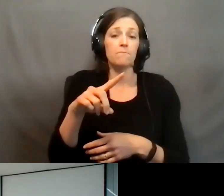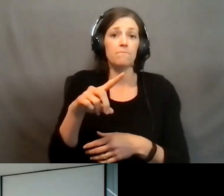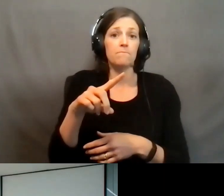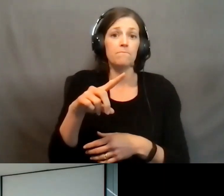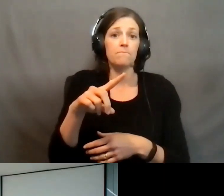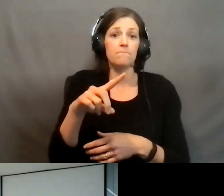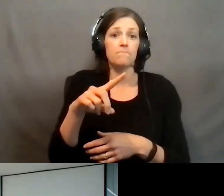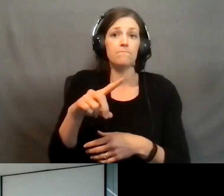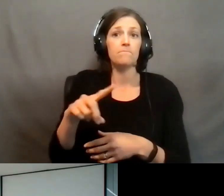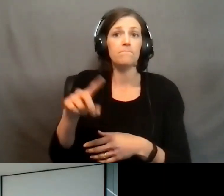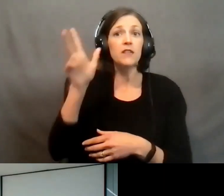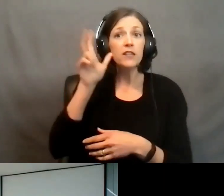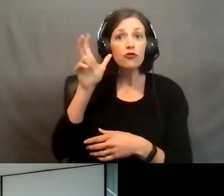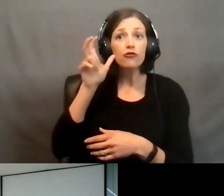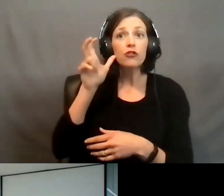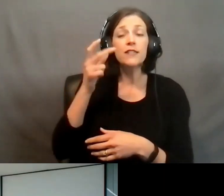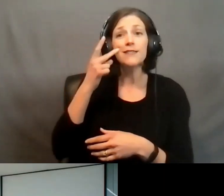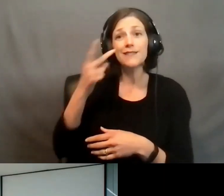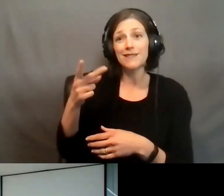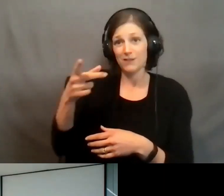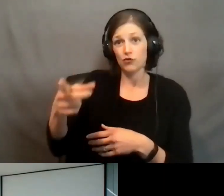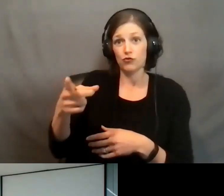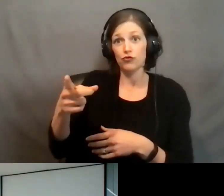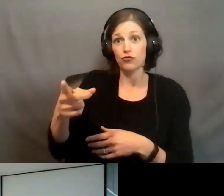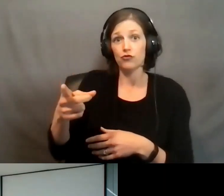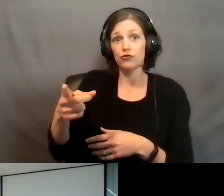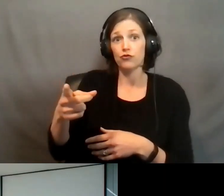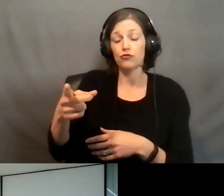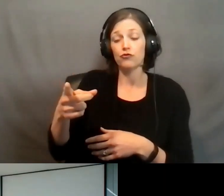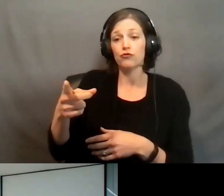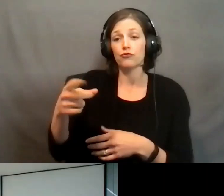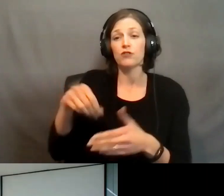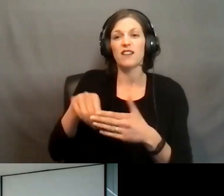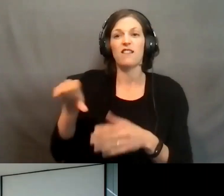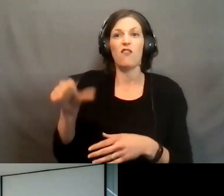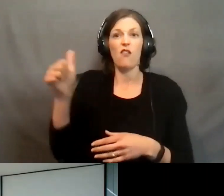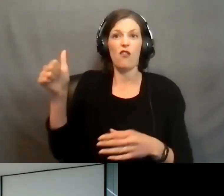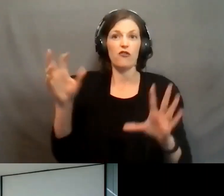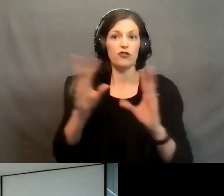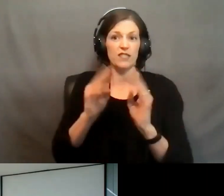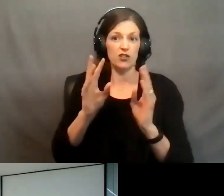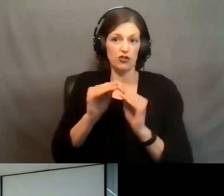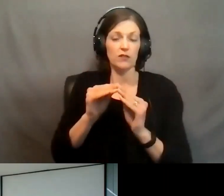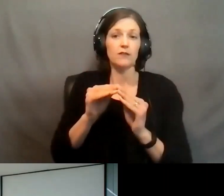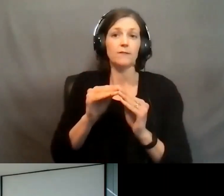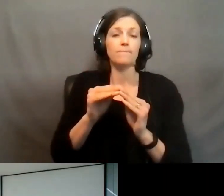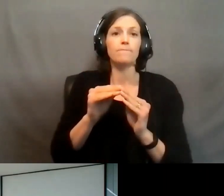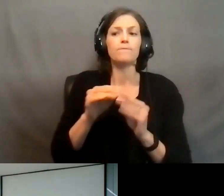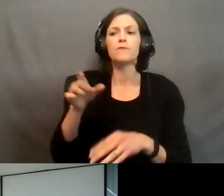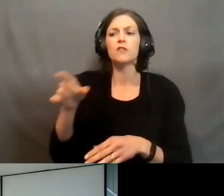hearing and seeing her in one of our other sessions. She has joined with our